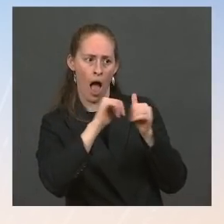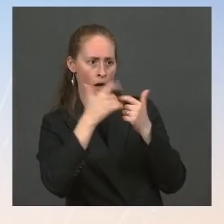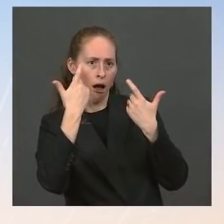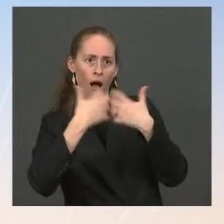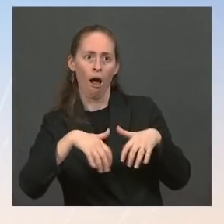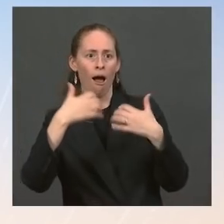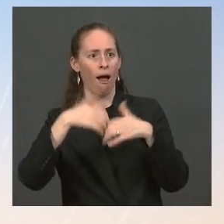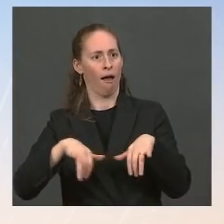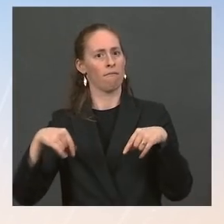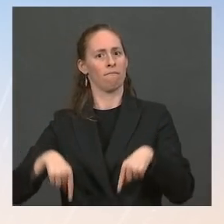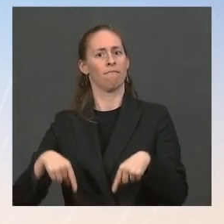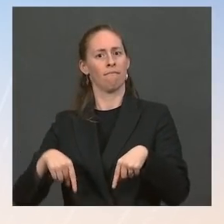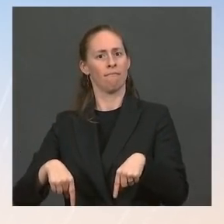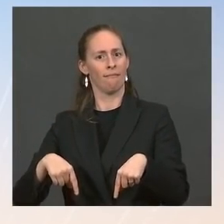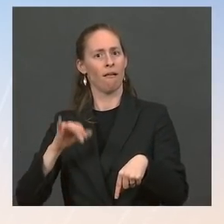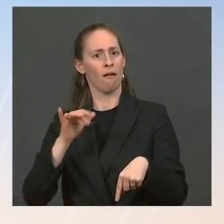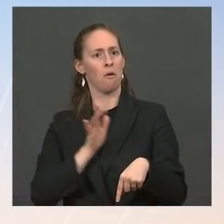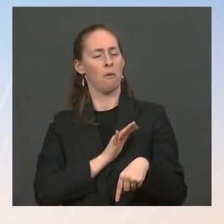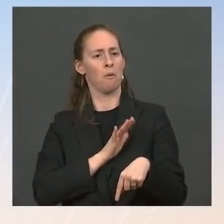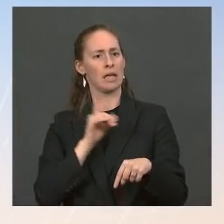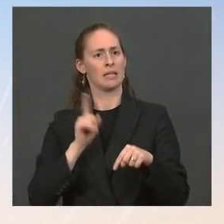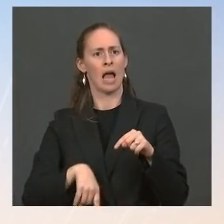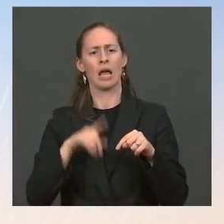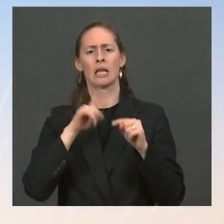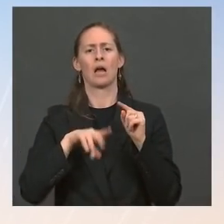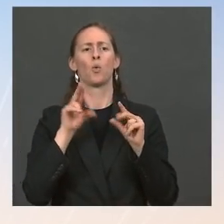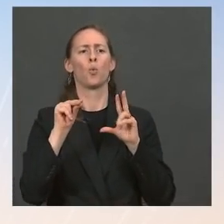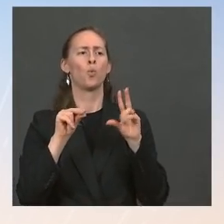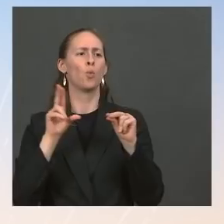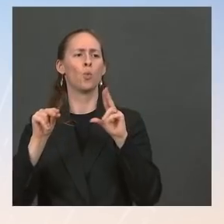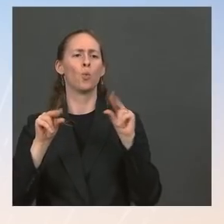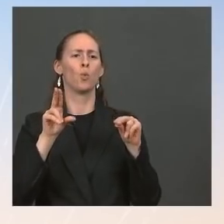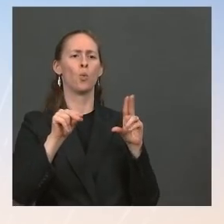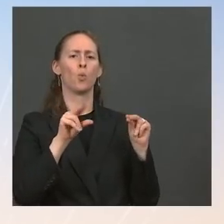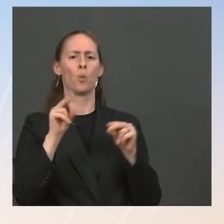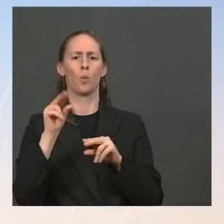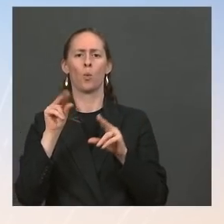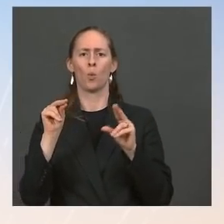so, you know, stiff in what we believe and "our way or the highway" in order to get things done.